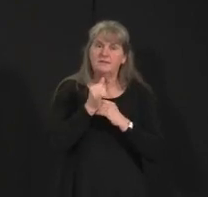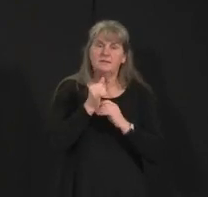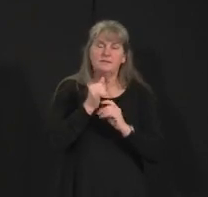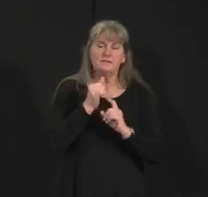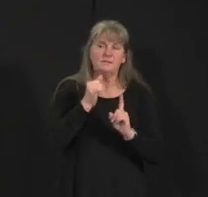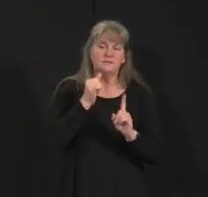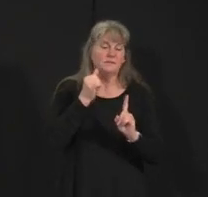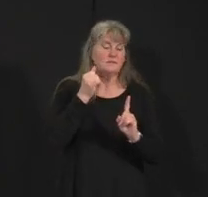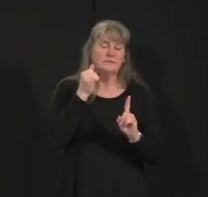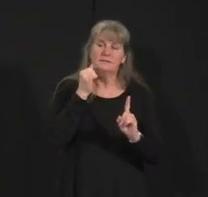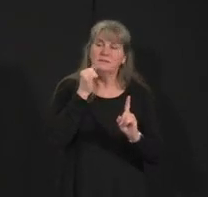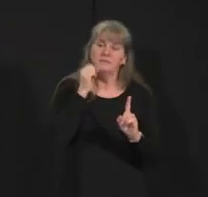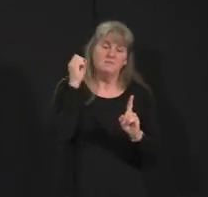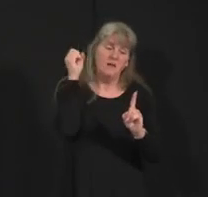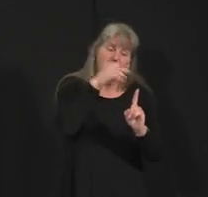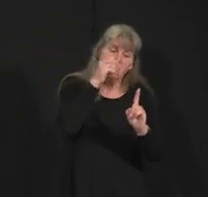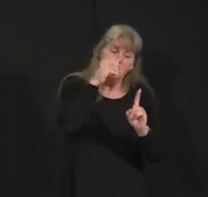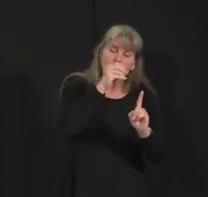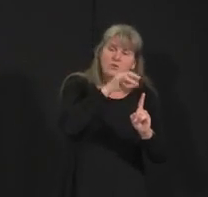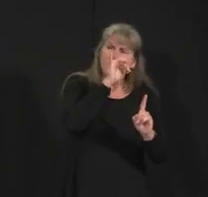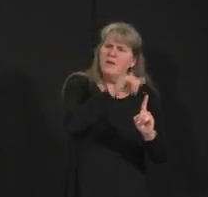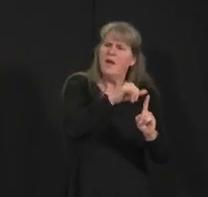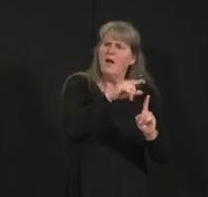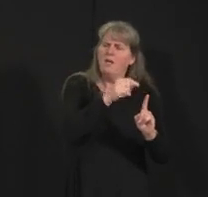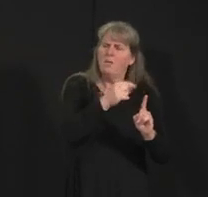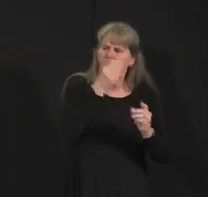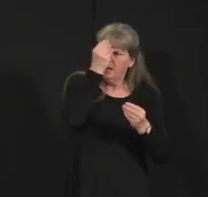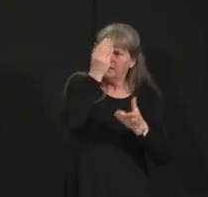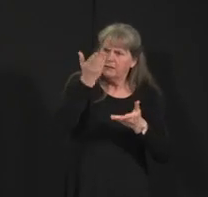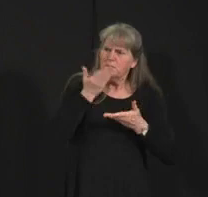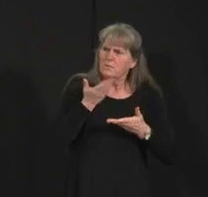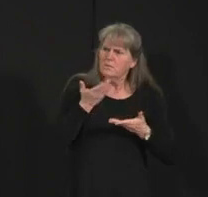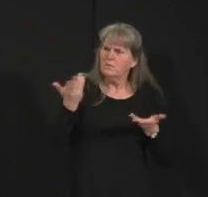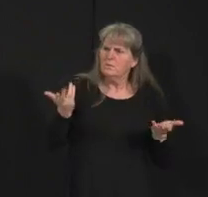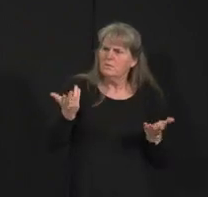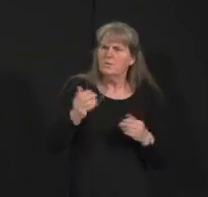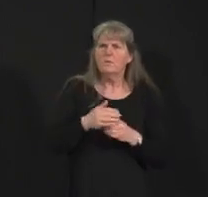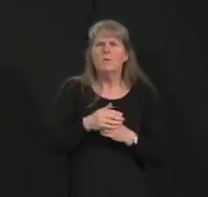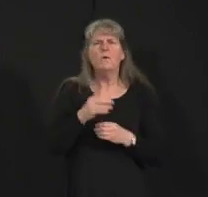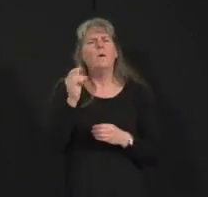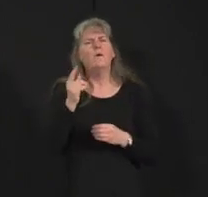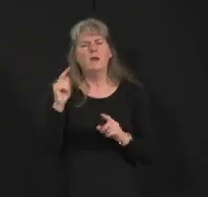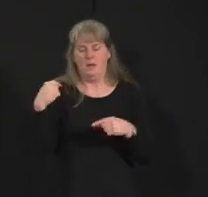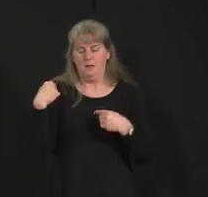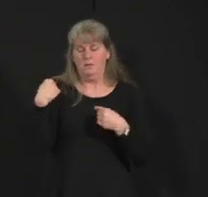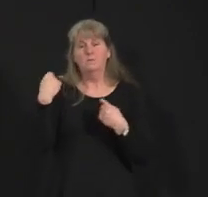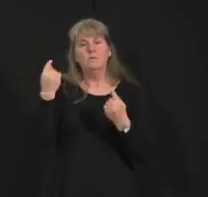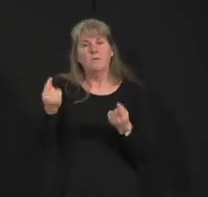of that cluster? So what I can say so far is